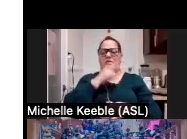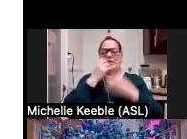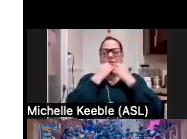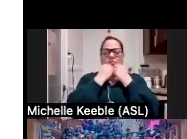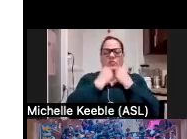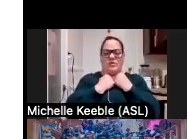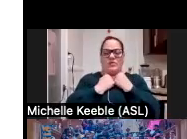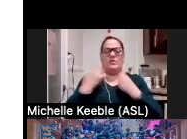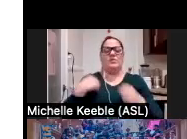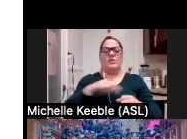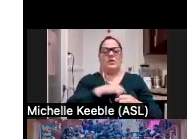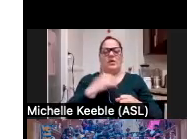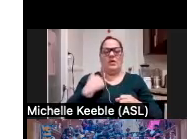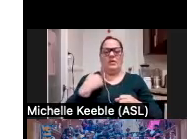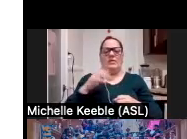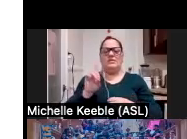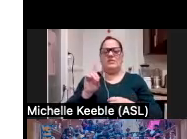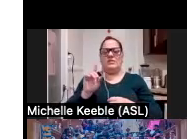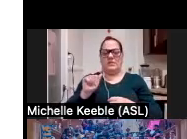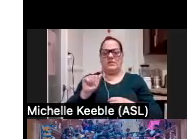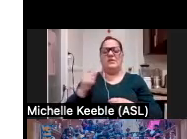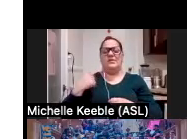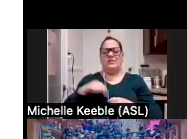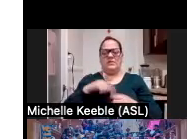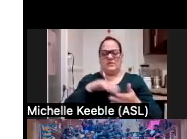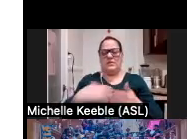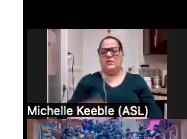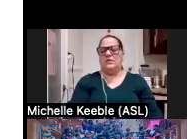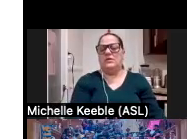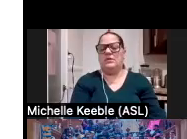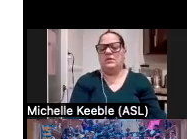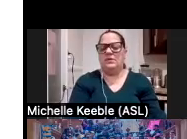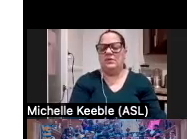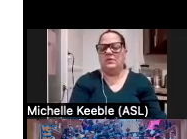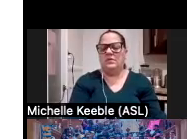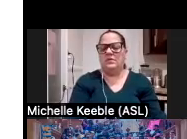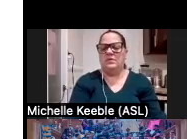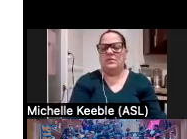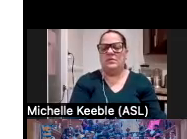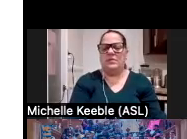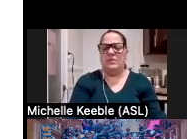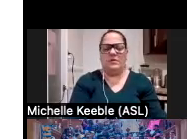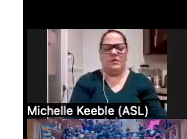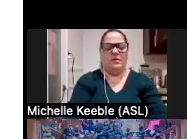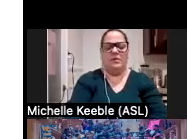disability rights and disability studies hero. And this is an opportunity for everybody to draw